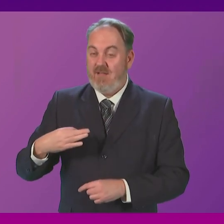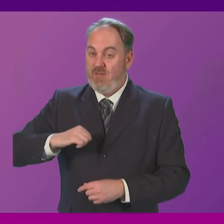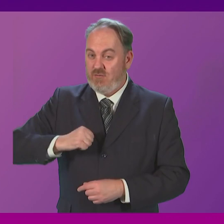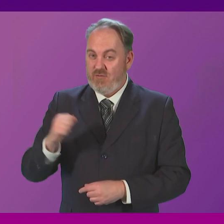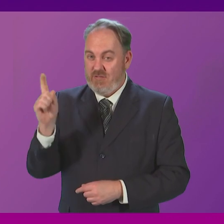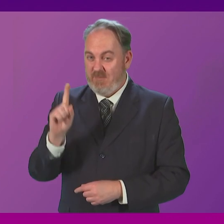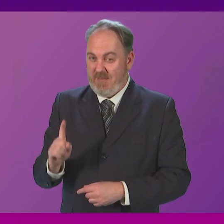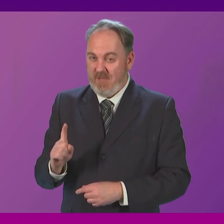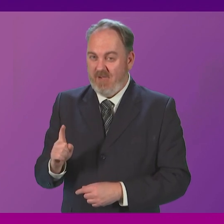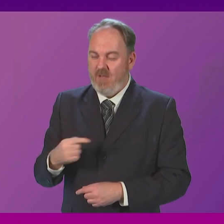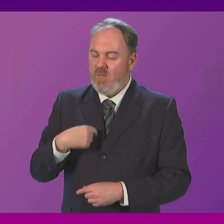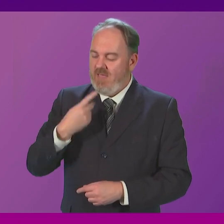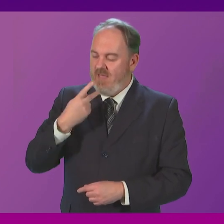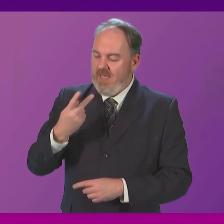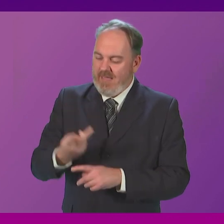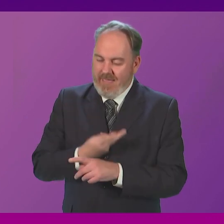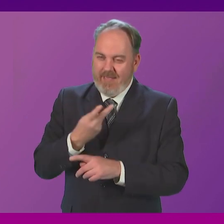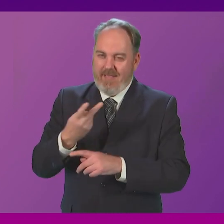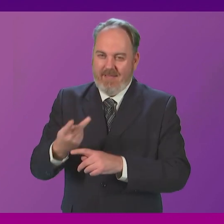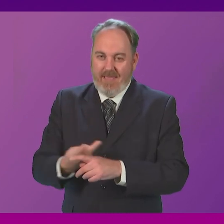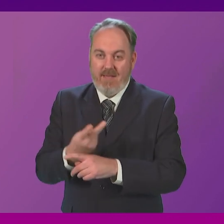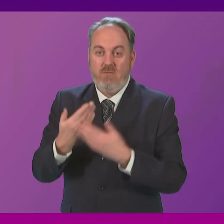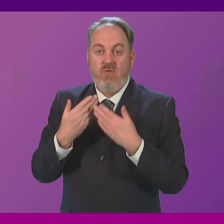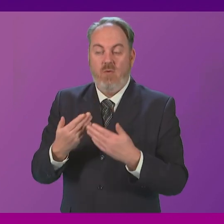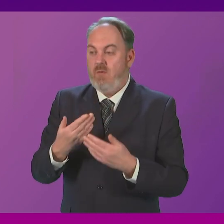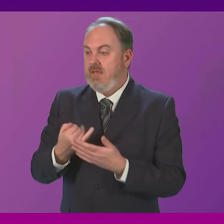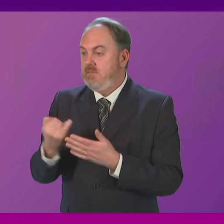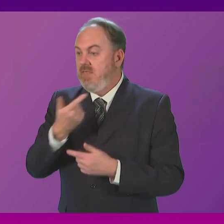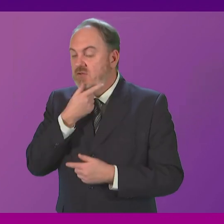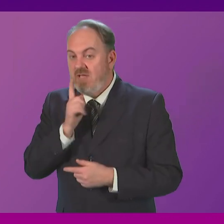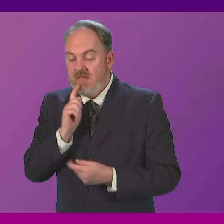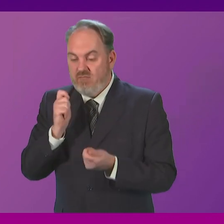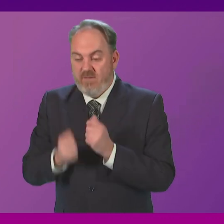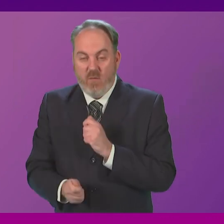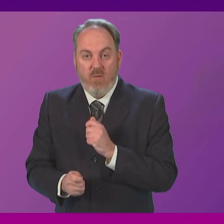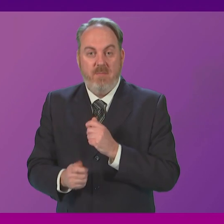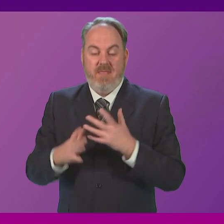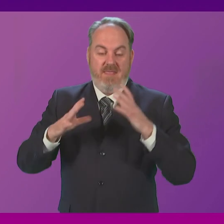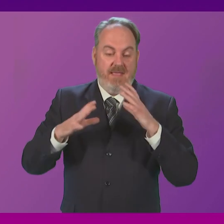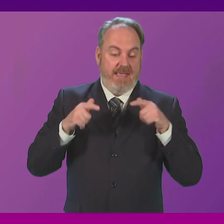As we have shown time and again, on the Gender Recognition Reform Bill, on the Hate Crime and Public Order Act 2021 and on the named person scheme, the Scottish Conservatives